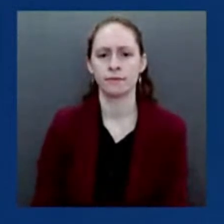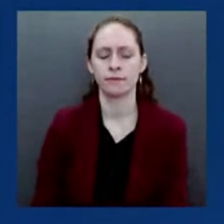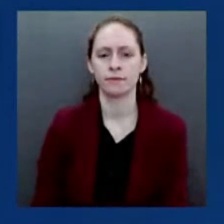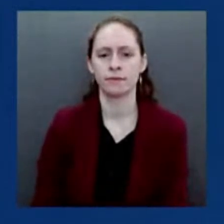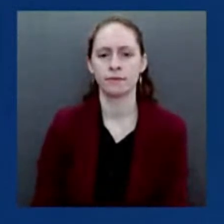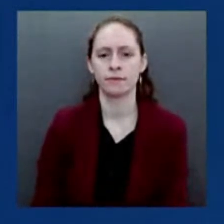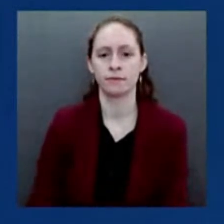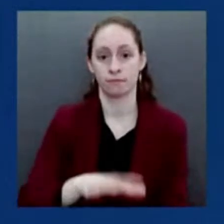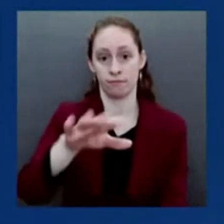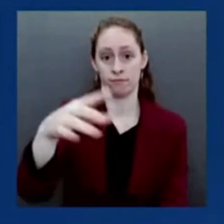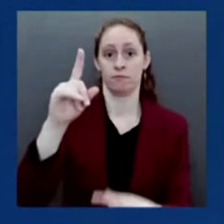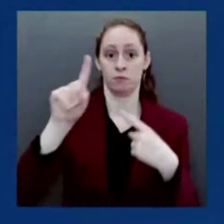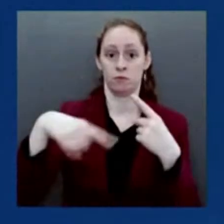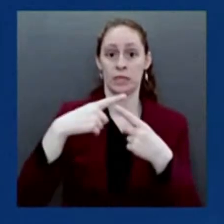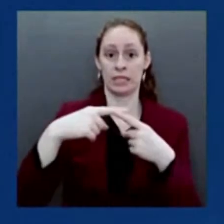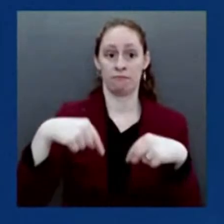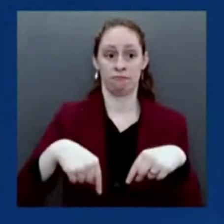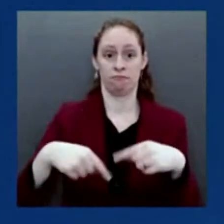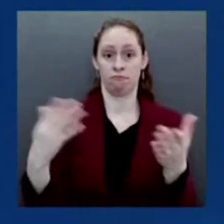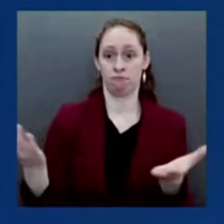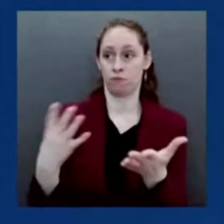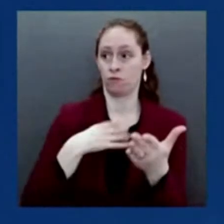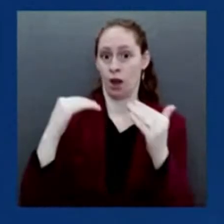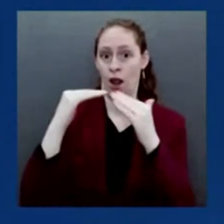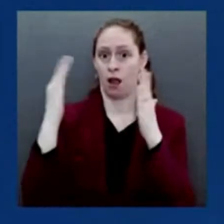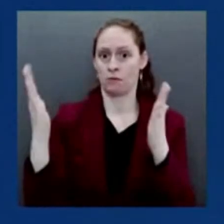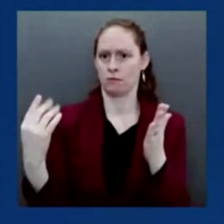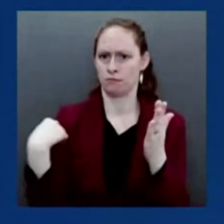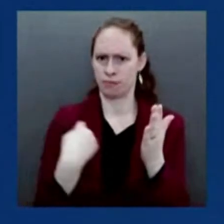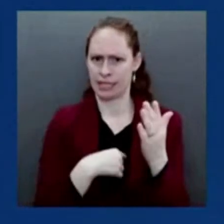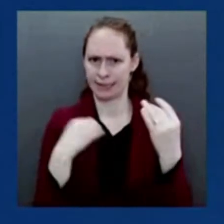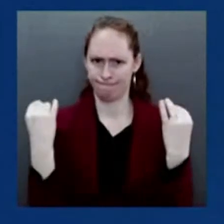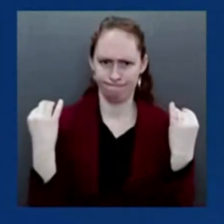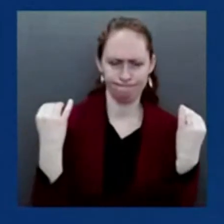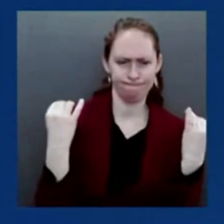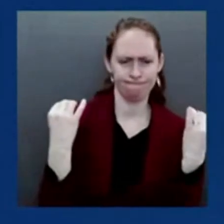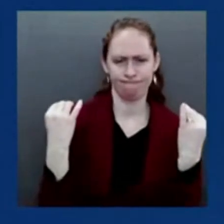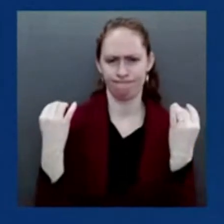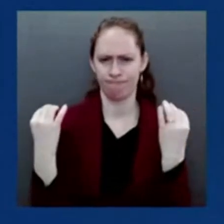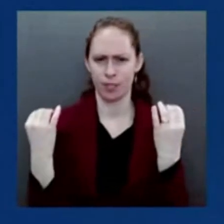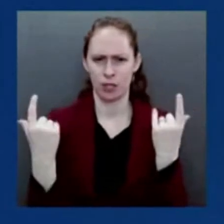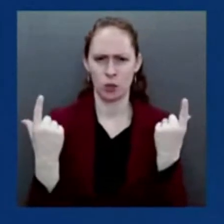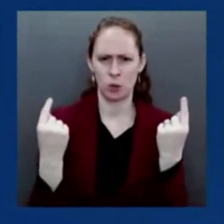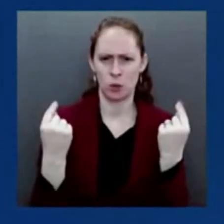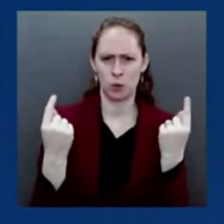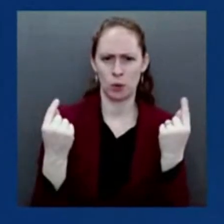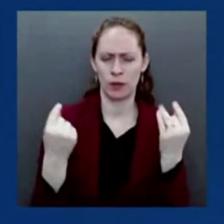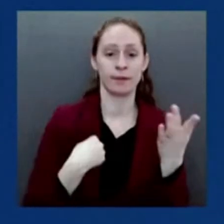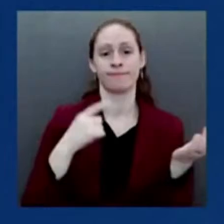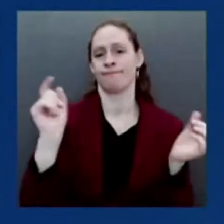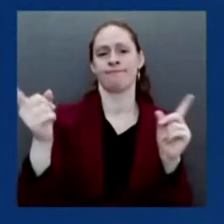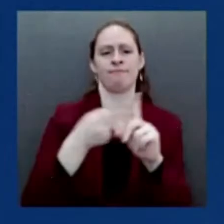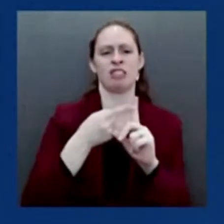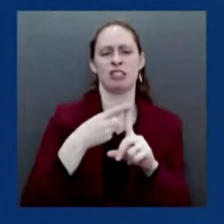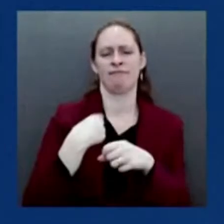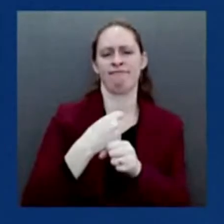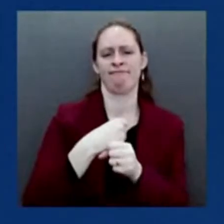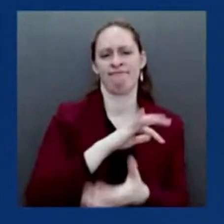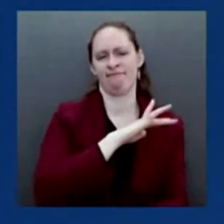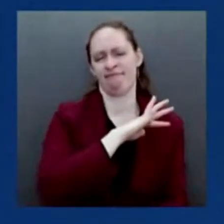OF THE FIRST THINGS THAT WE DID